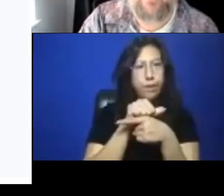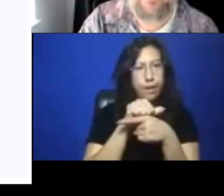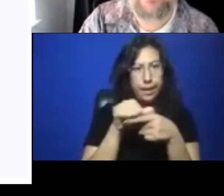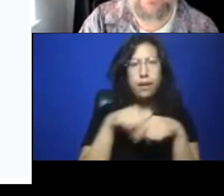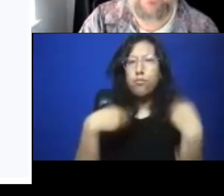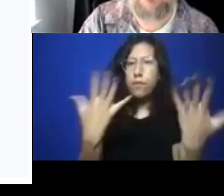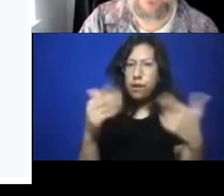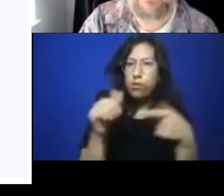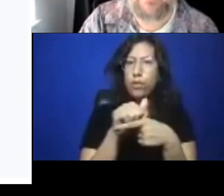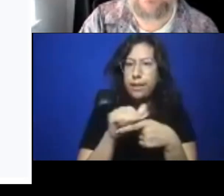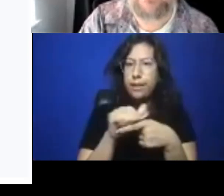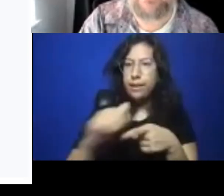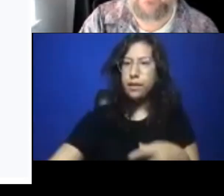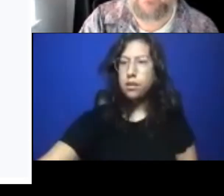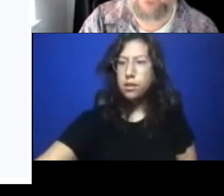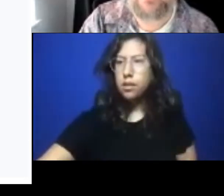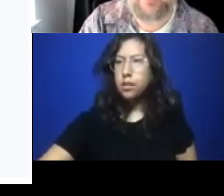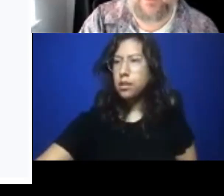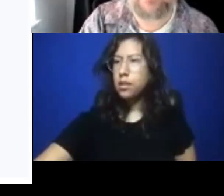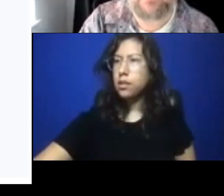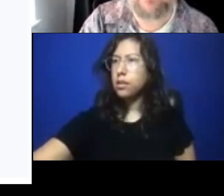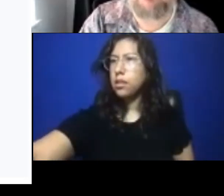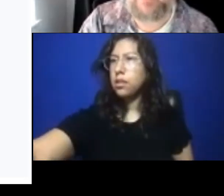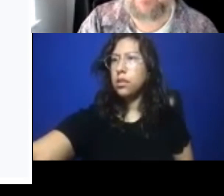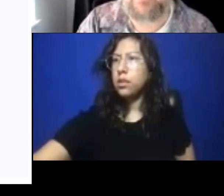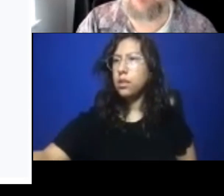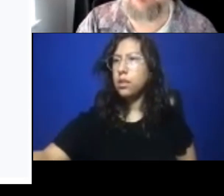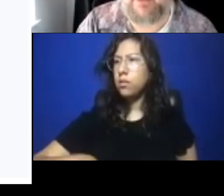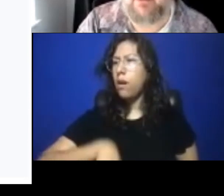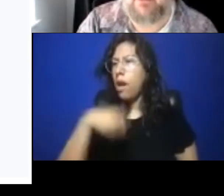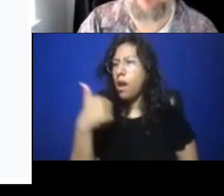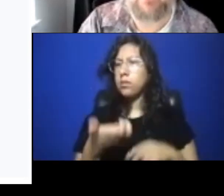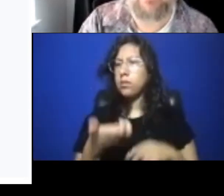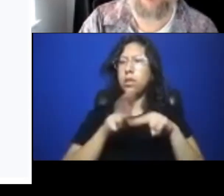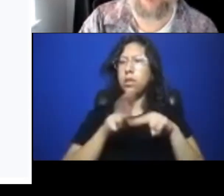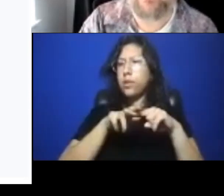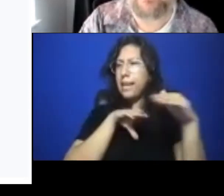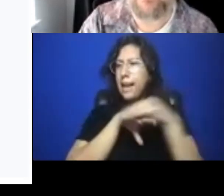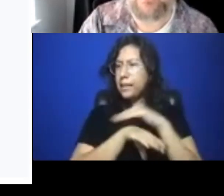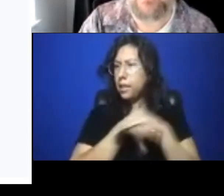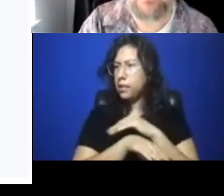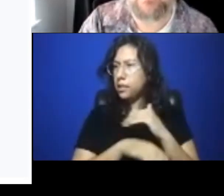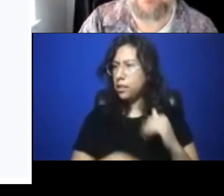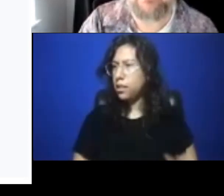What else can be done to increase access to make things better for trans clients?